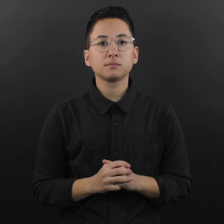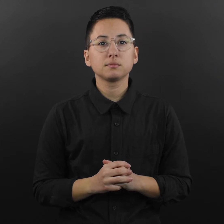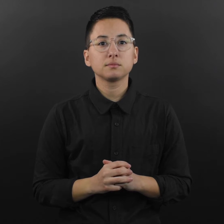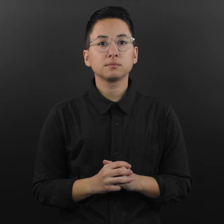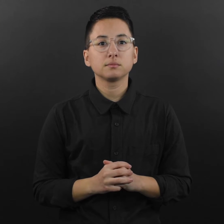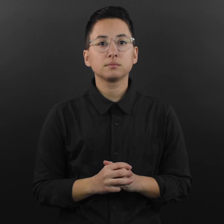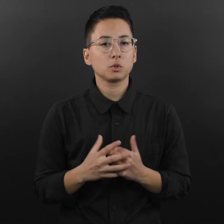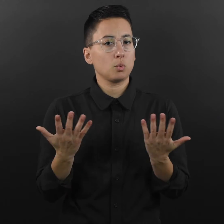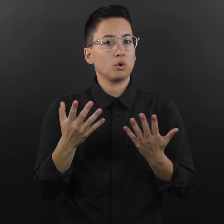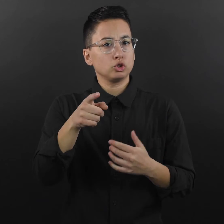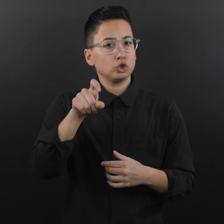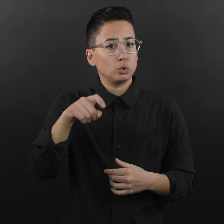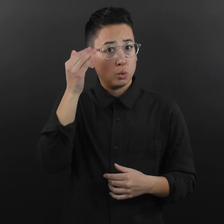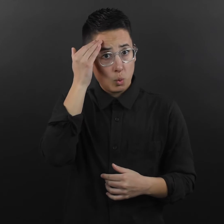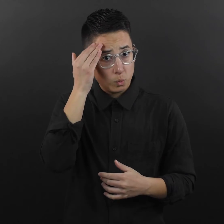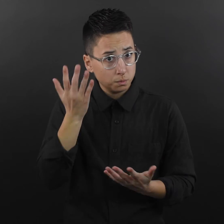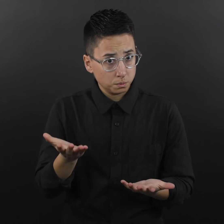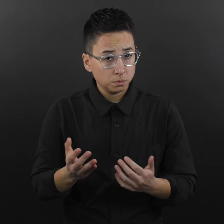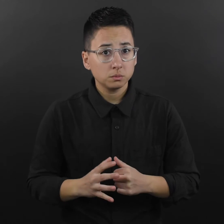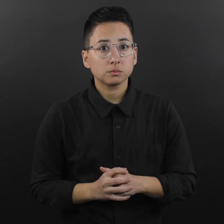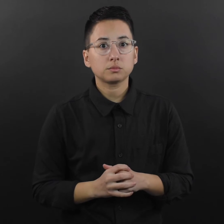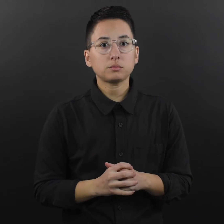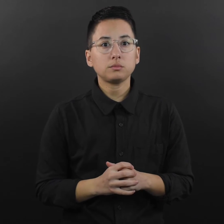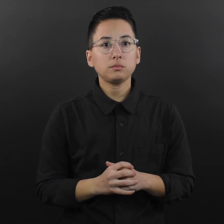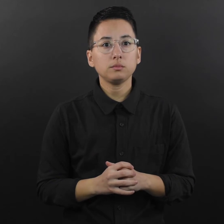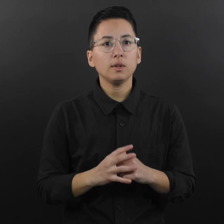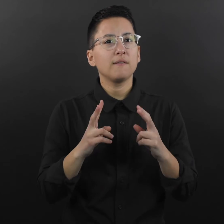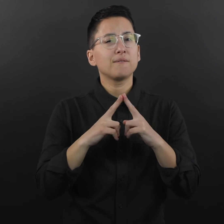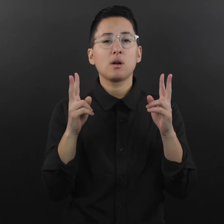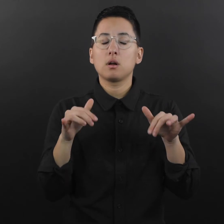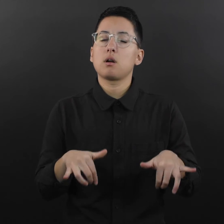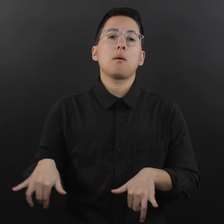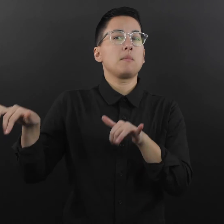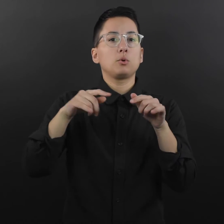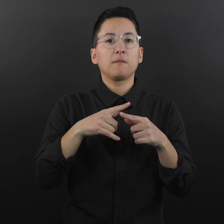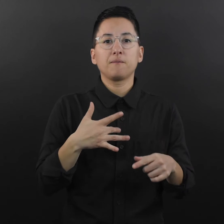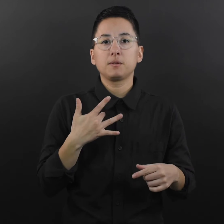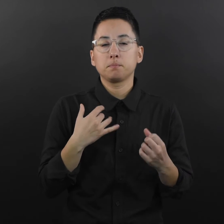What you should know It is very common to feel many emotions during